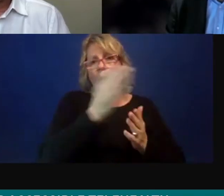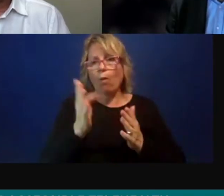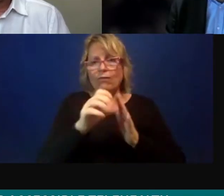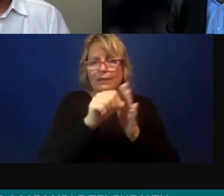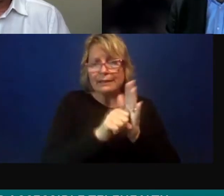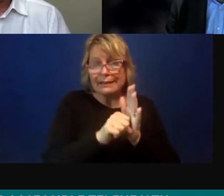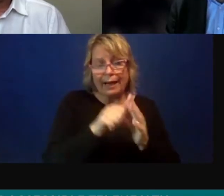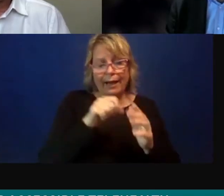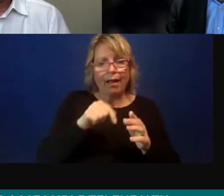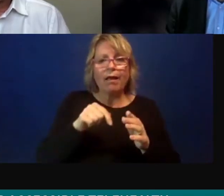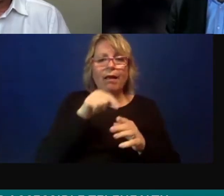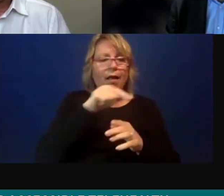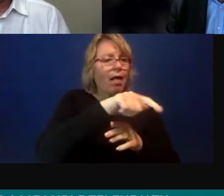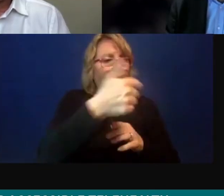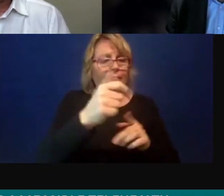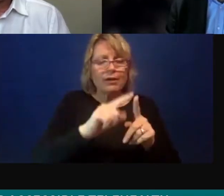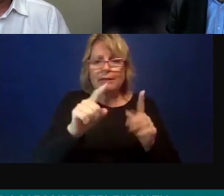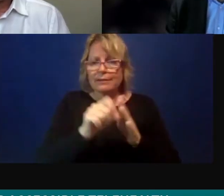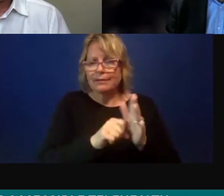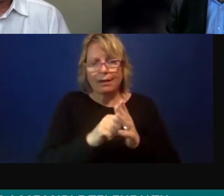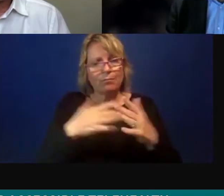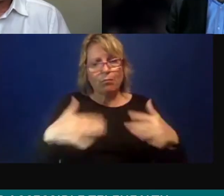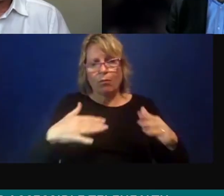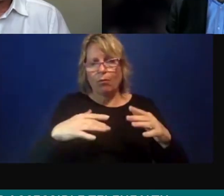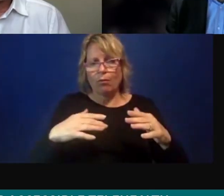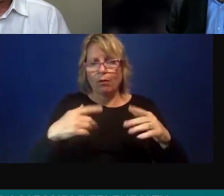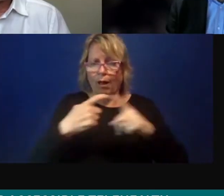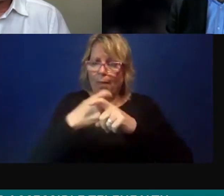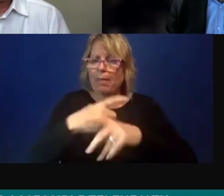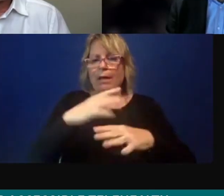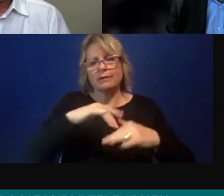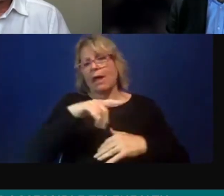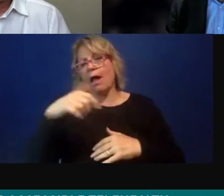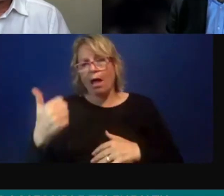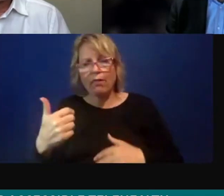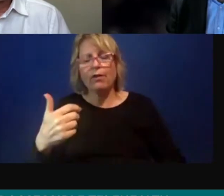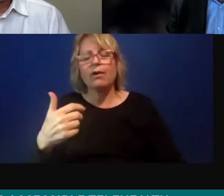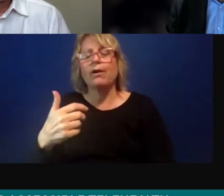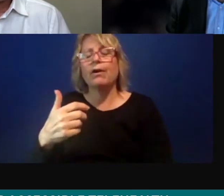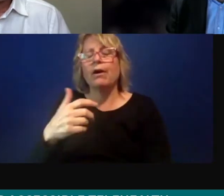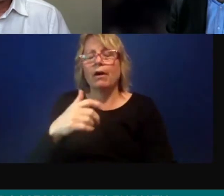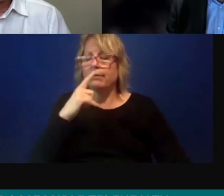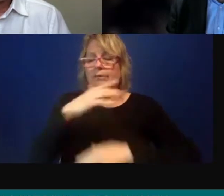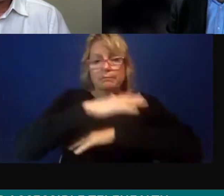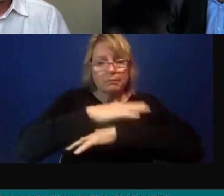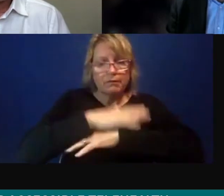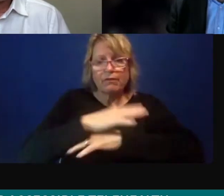having significant complexity even when the platform or the technology very easily spans